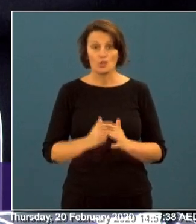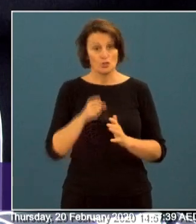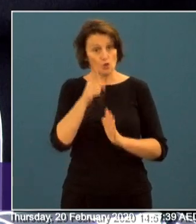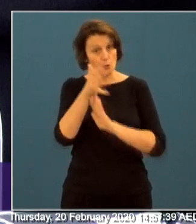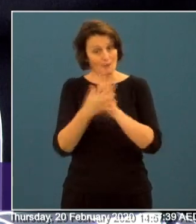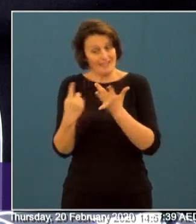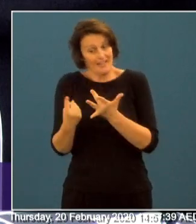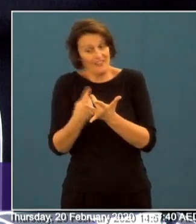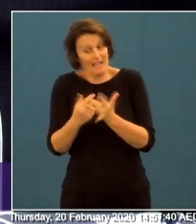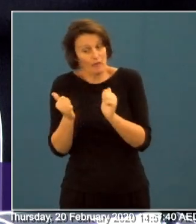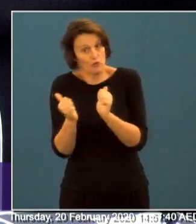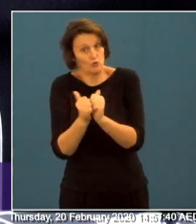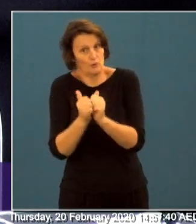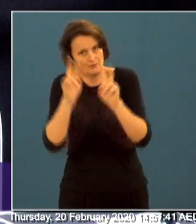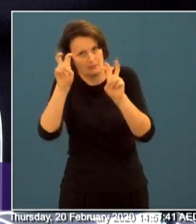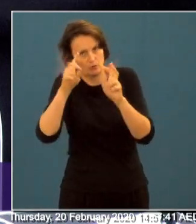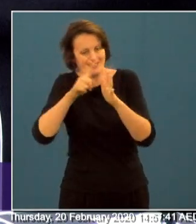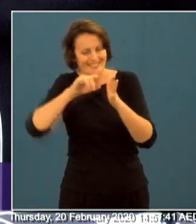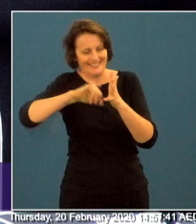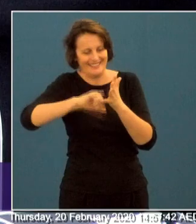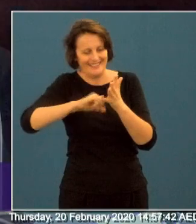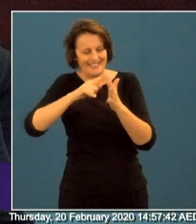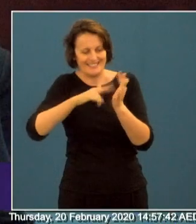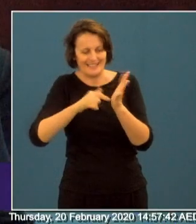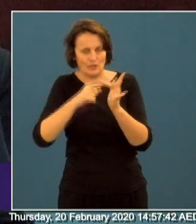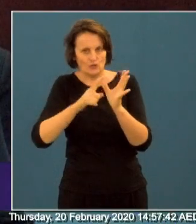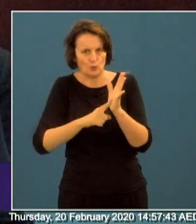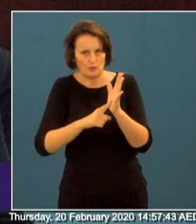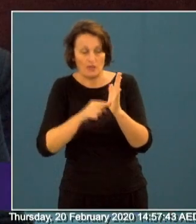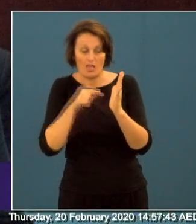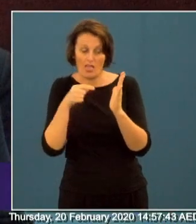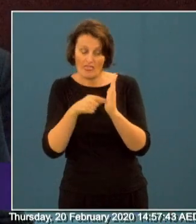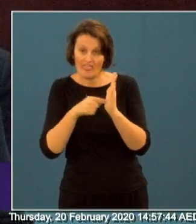which is not a mandatory policy directive, could, nevertheless,